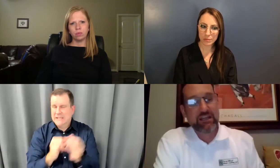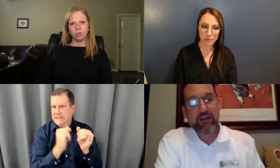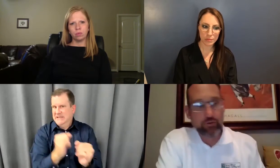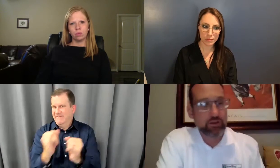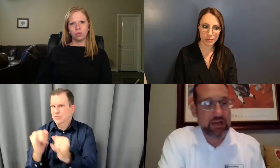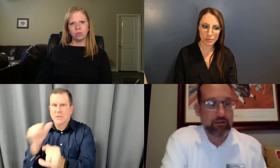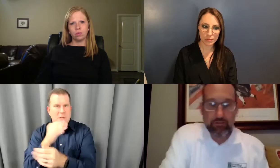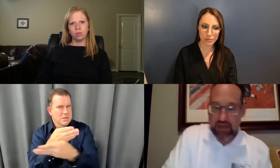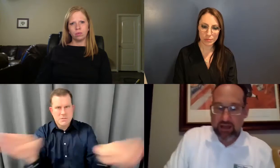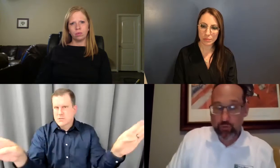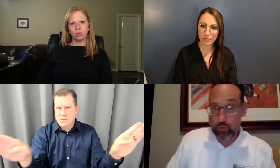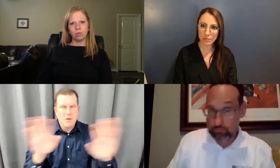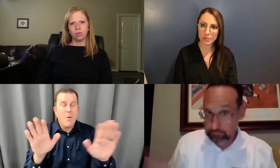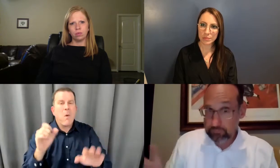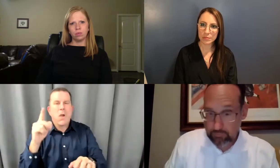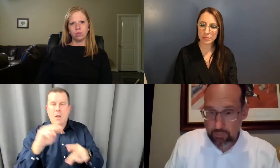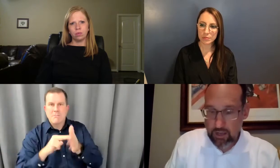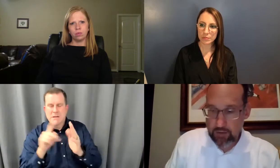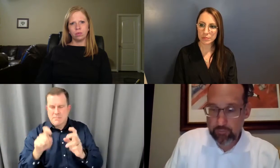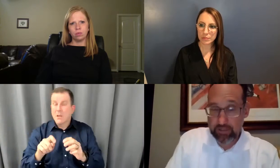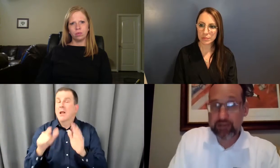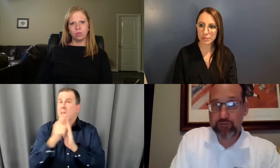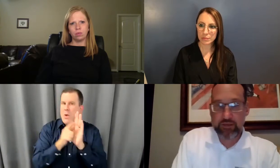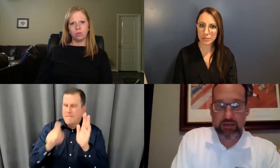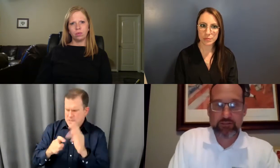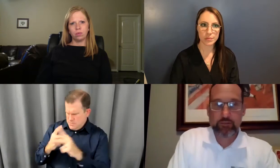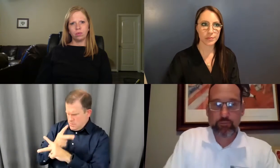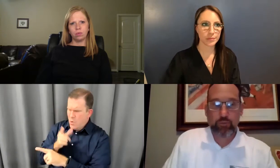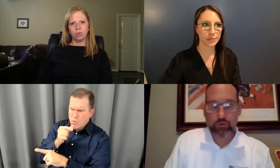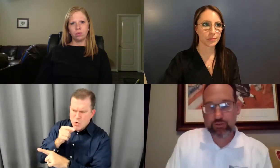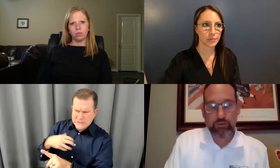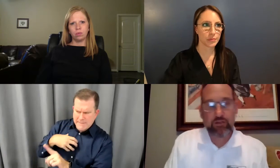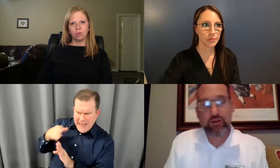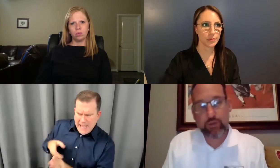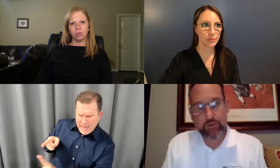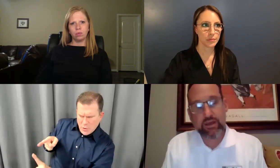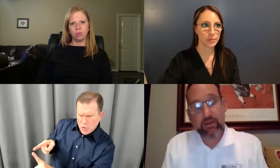and you have to look at the actual plaintiff in the case, the person with a hearing impairment,